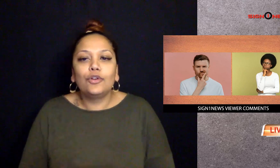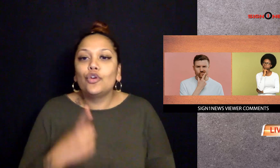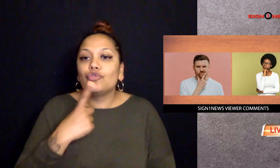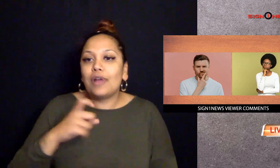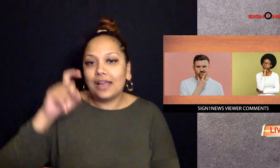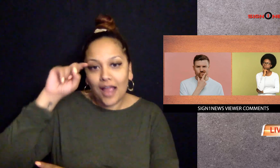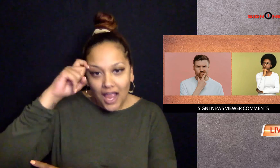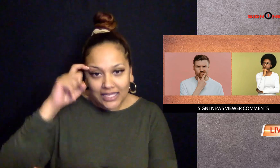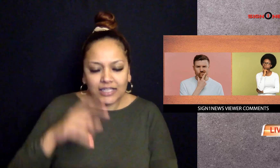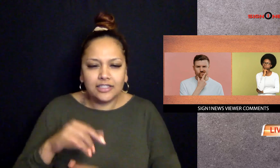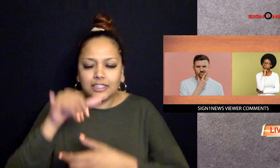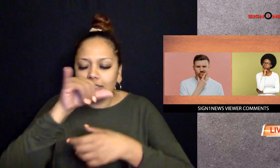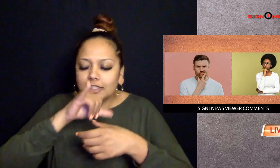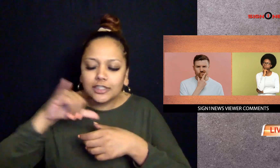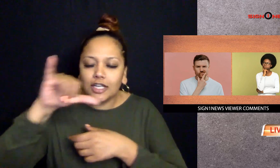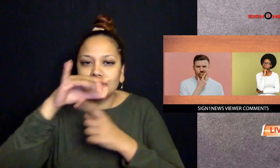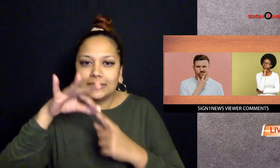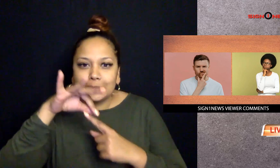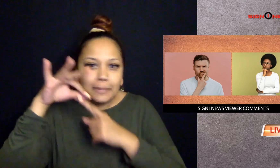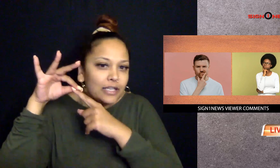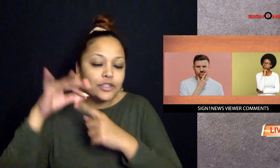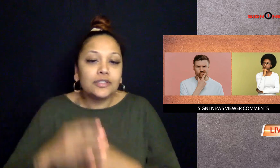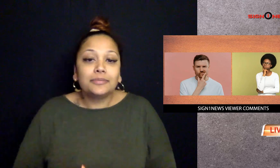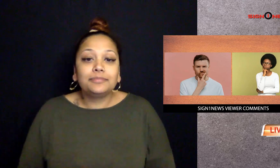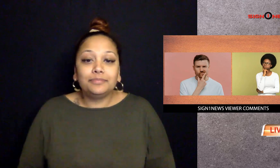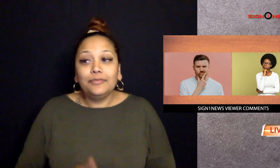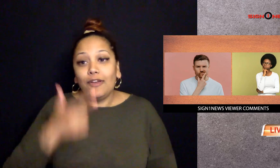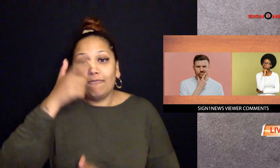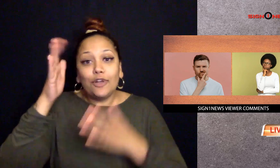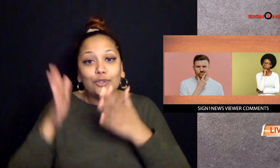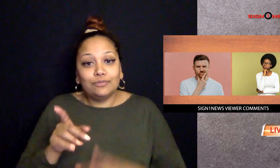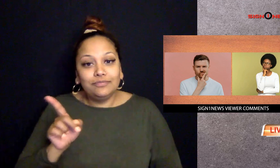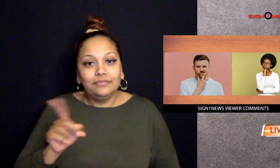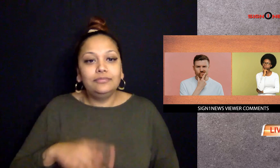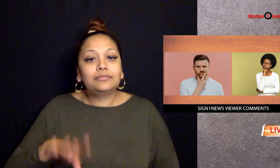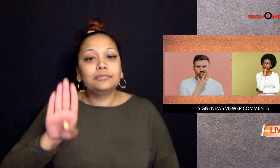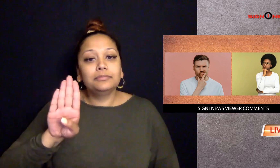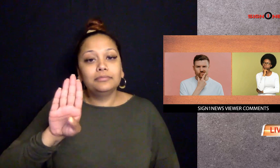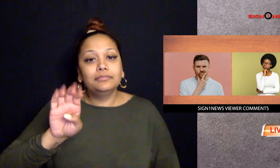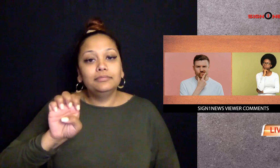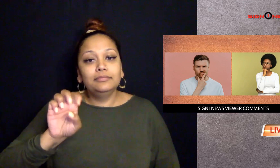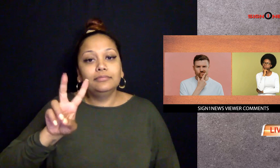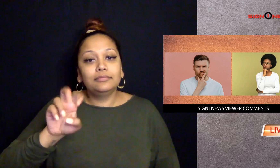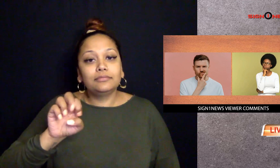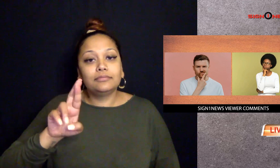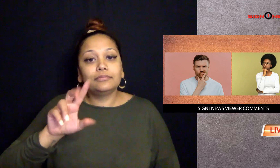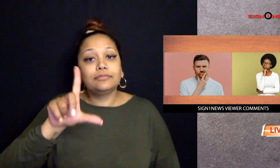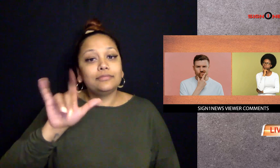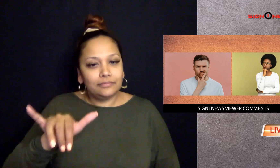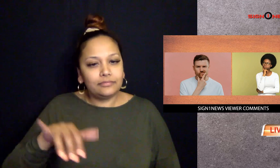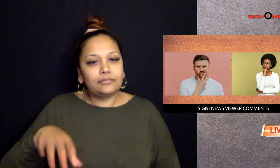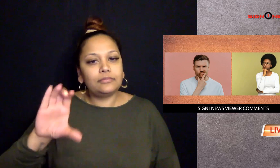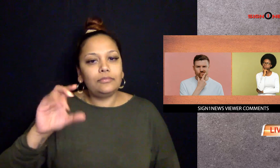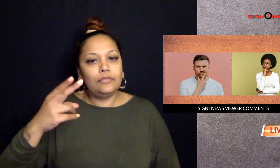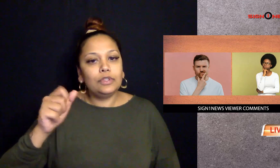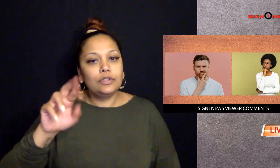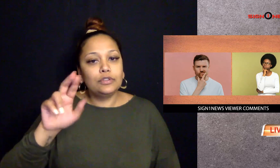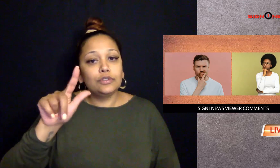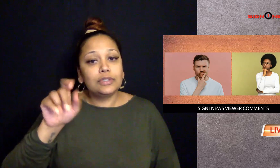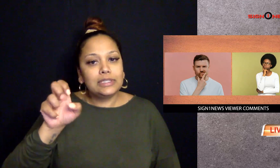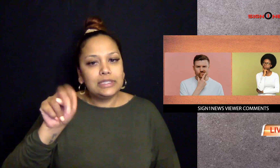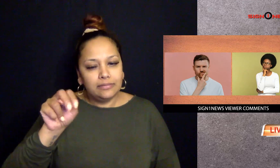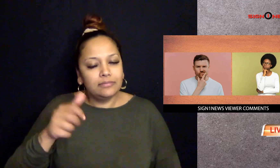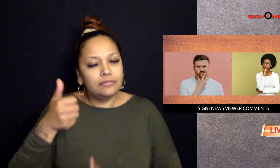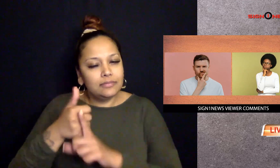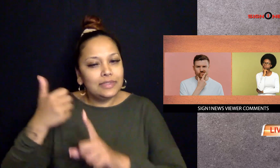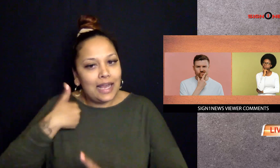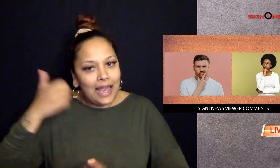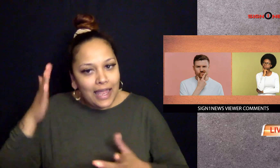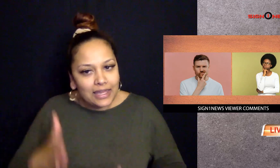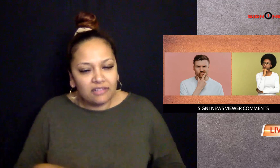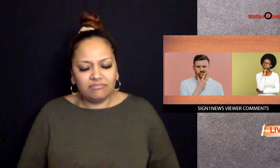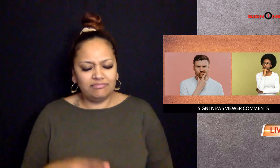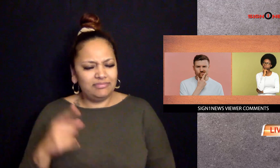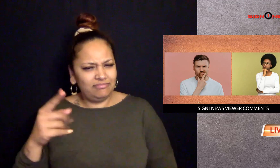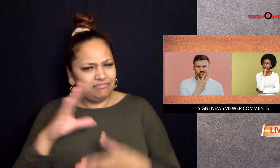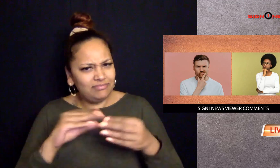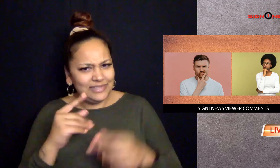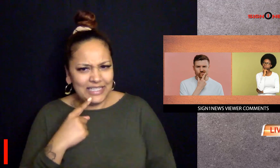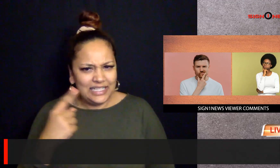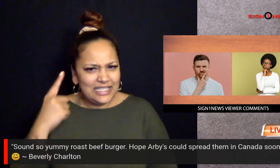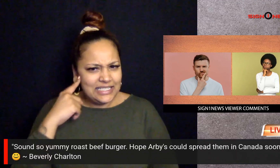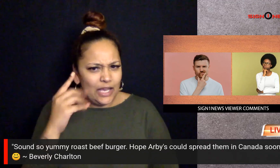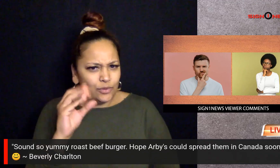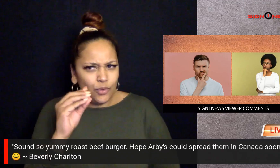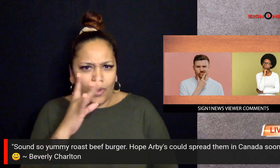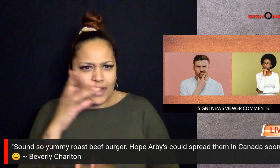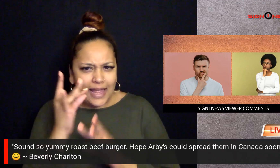lettuce tomato pickles red onion and a special sauce Beverly Charlton is a fellow Canadian